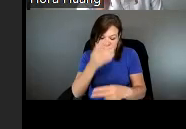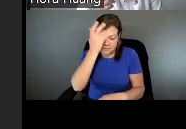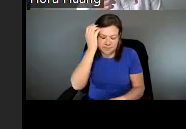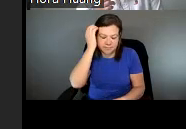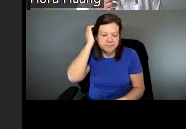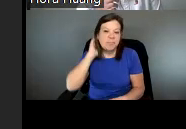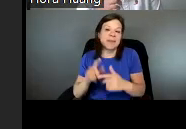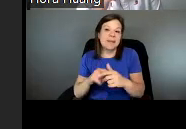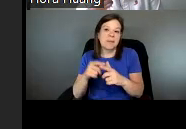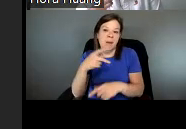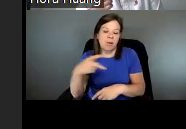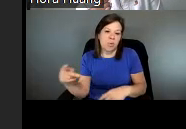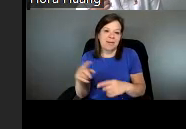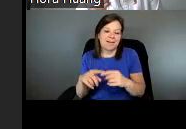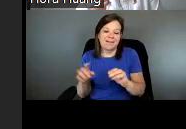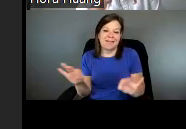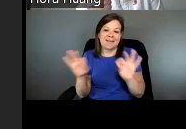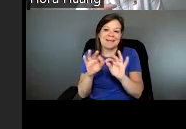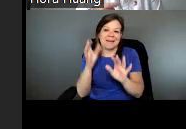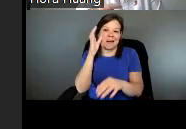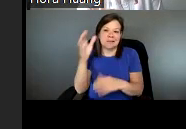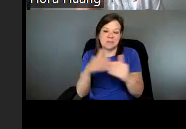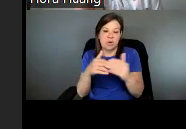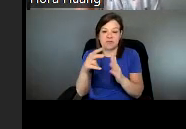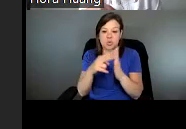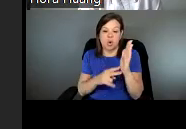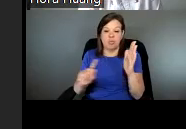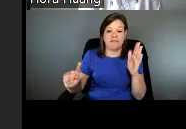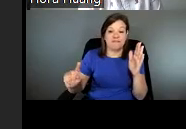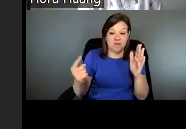the key concept is whatever you want reed first, it goes at the bottom.